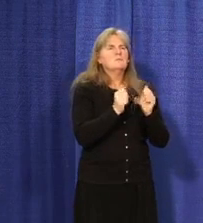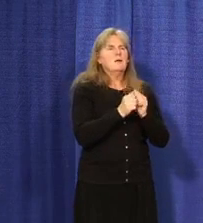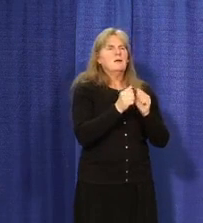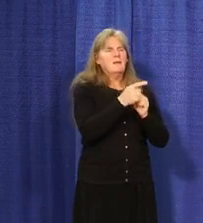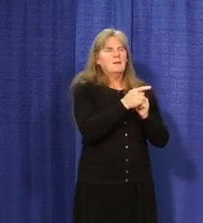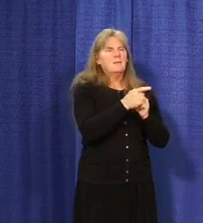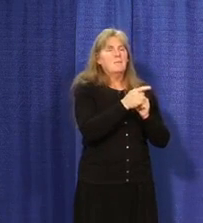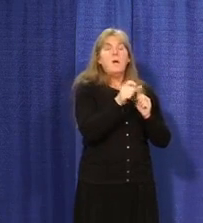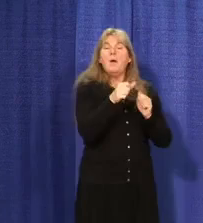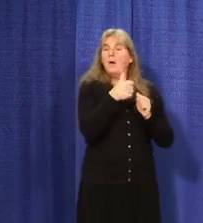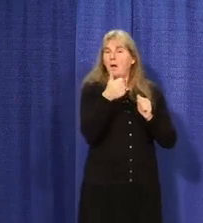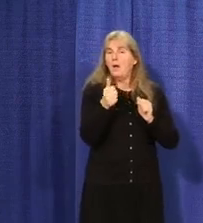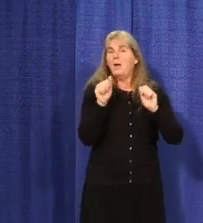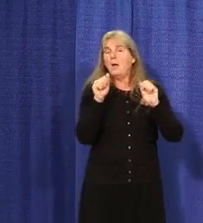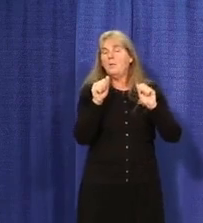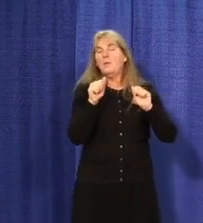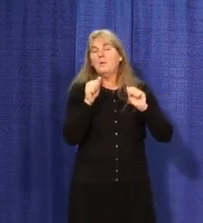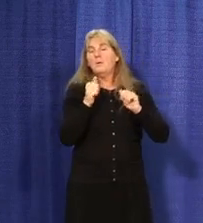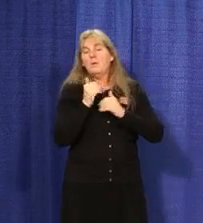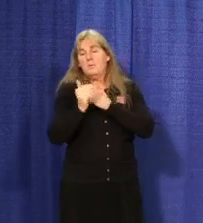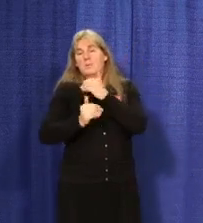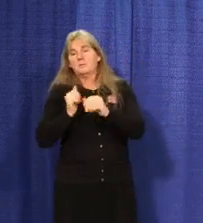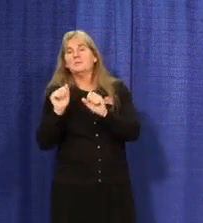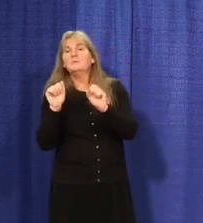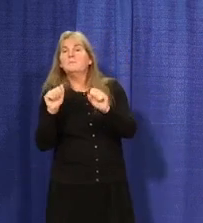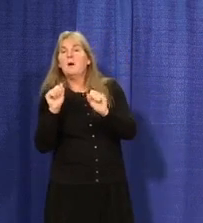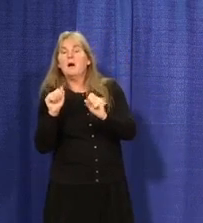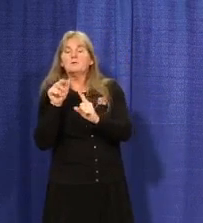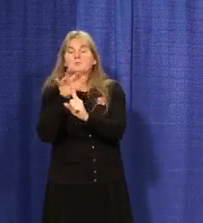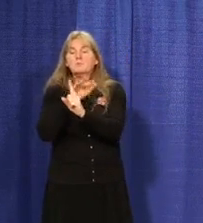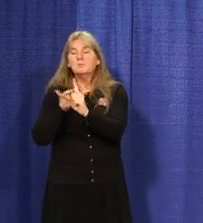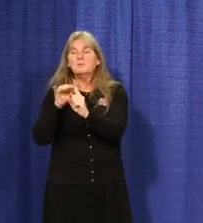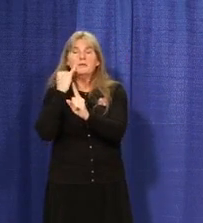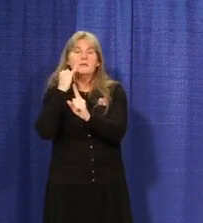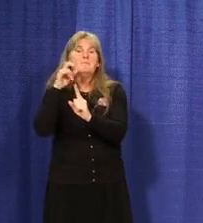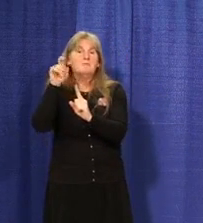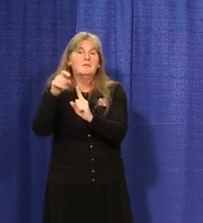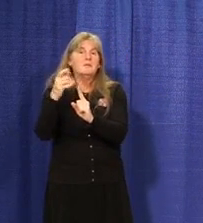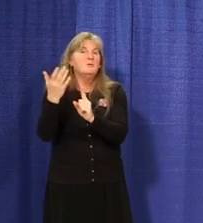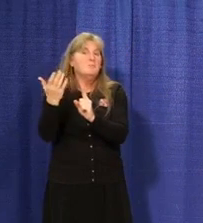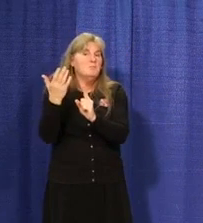of other ways is something we are very much interested in, should we need to get at that